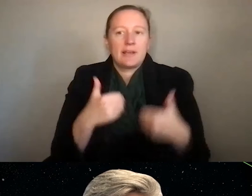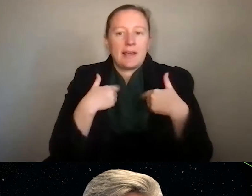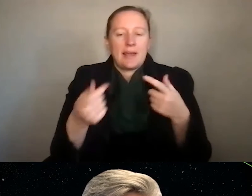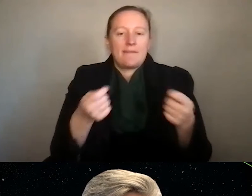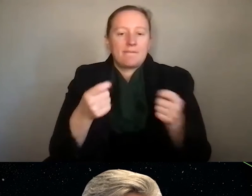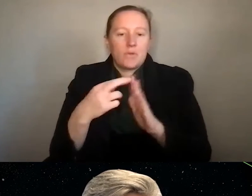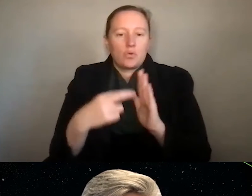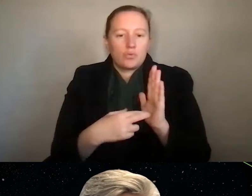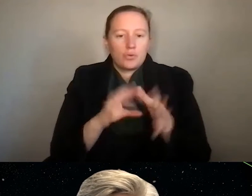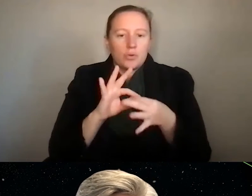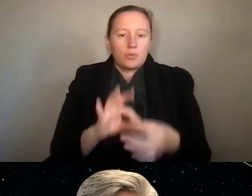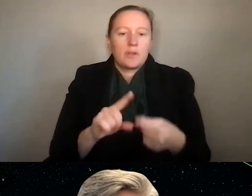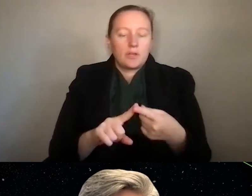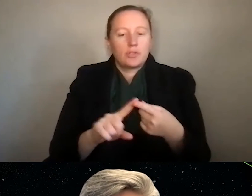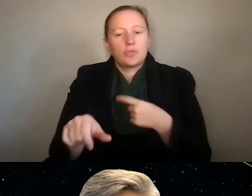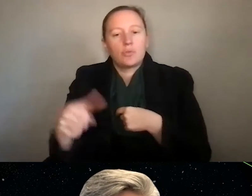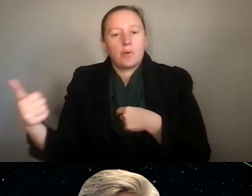associated to foreign scientists.